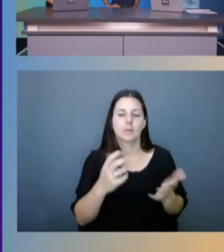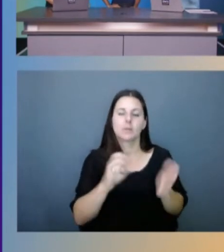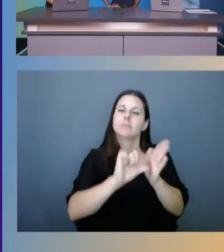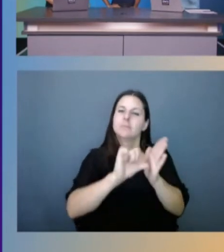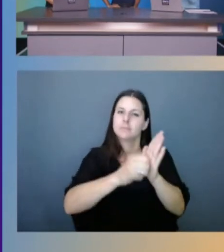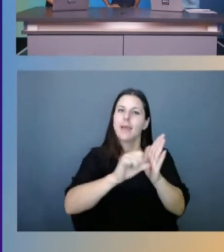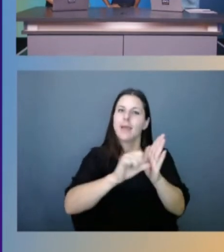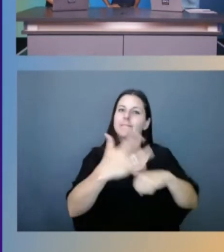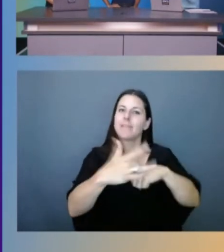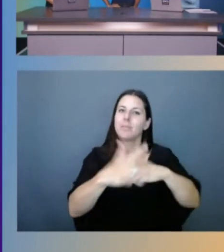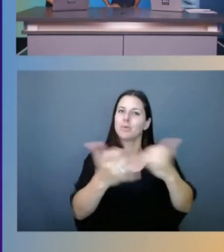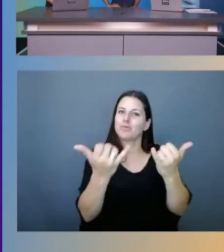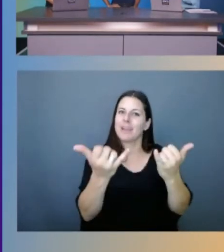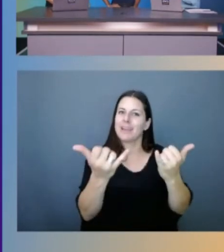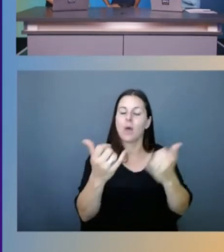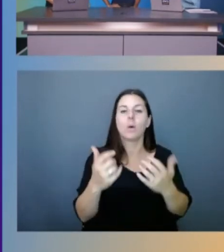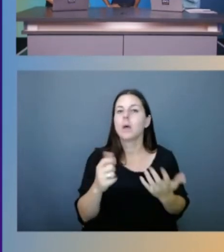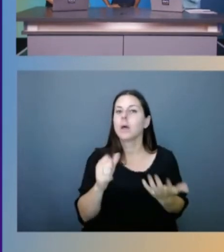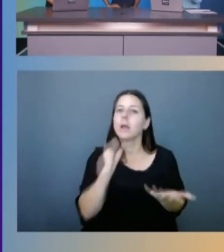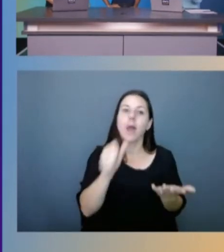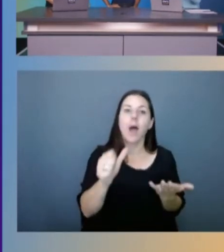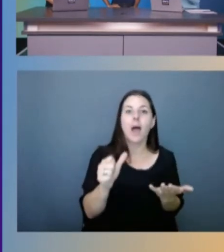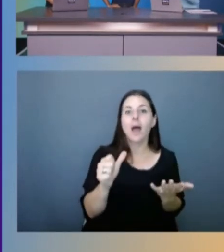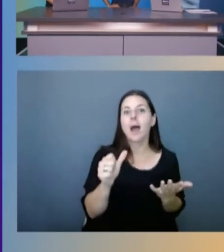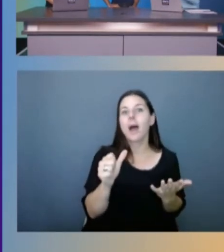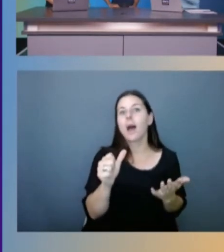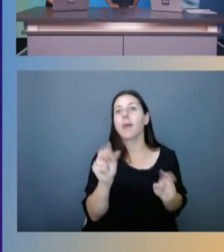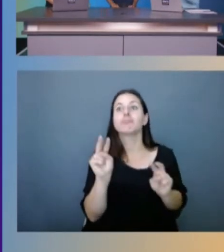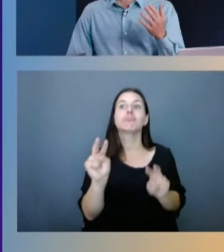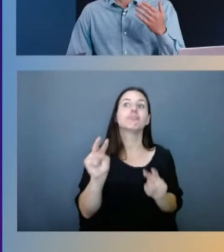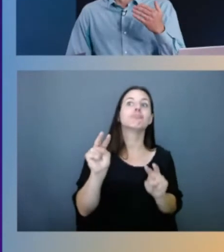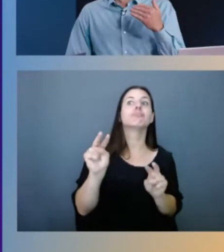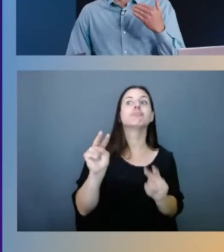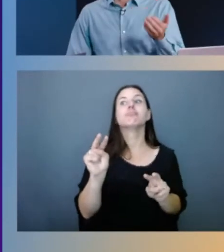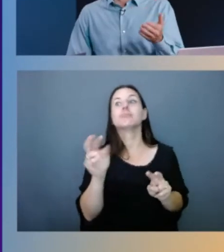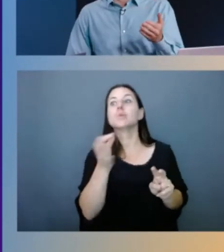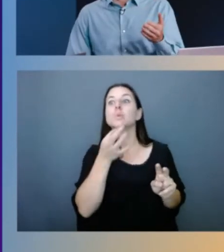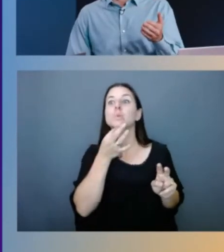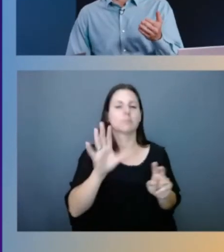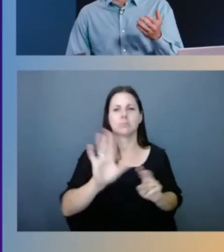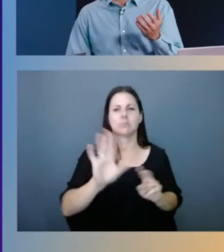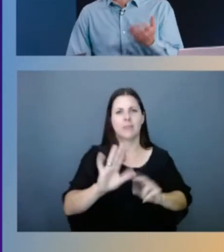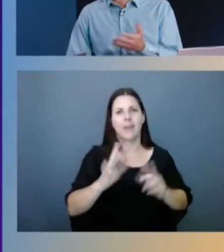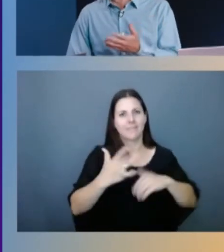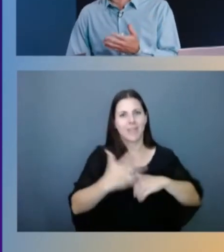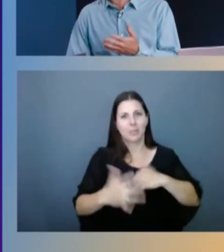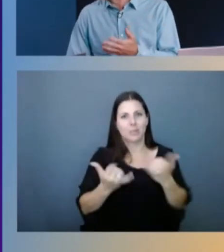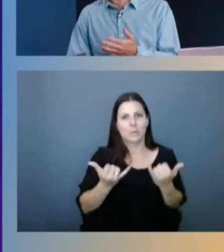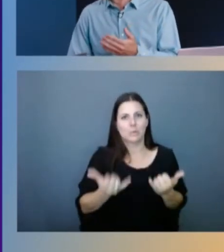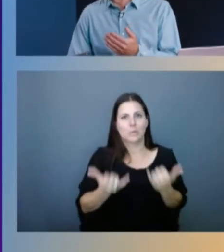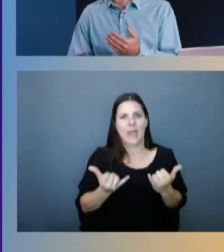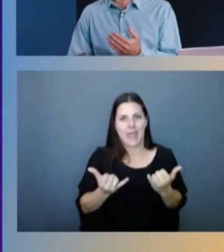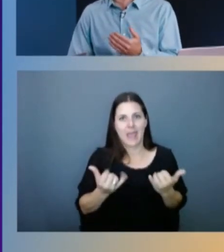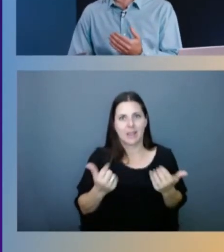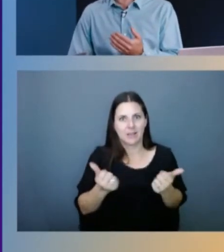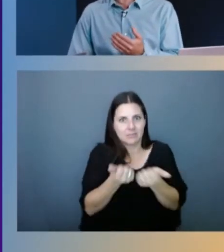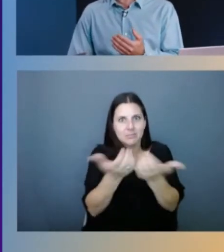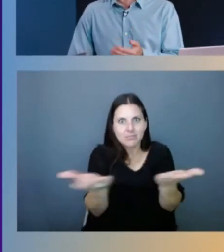So it's not a tool that we're talking about, that's coming out. It's something that's available that we launched did you say last year? - In March this year.